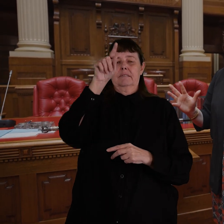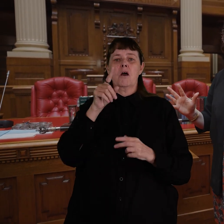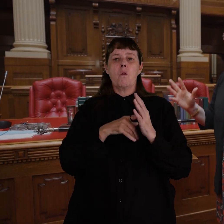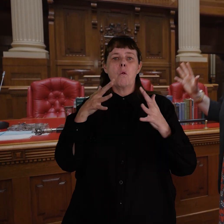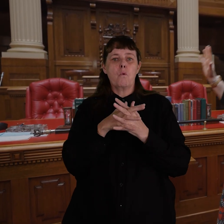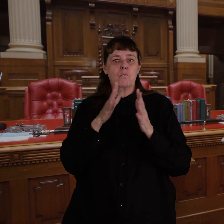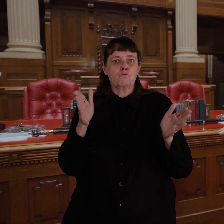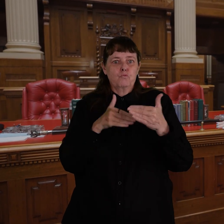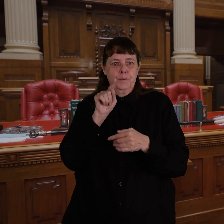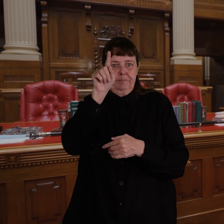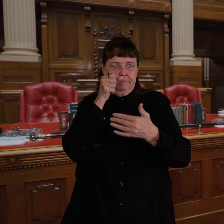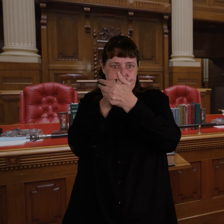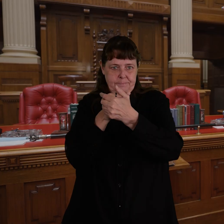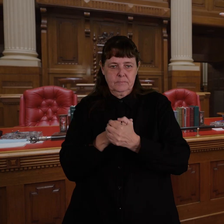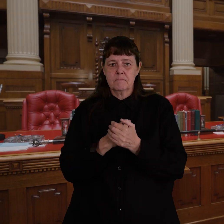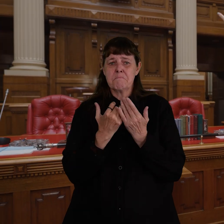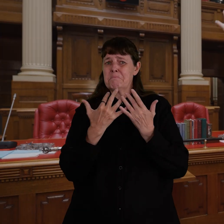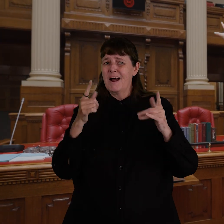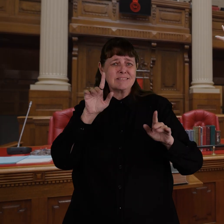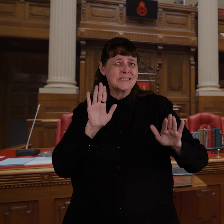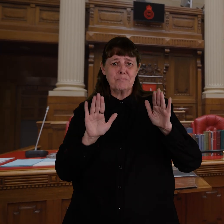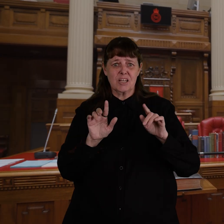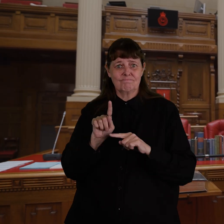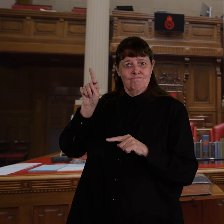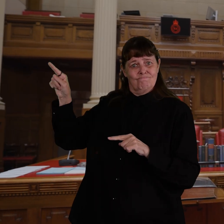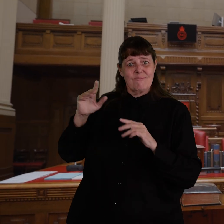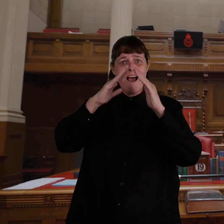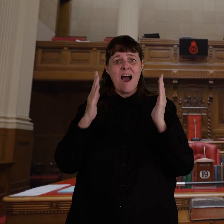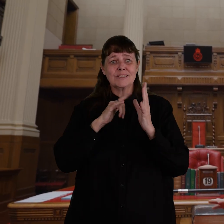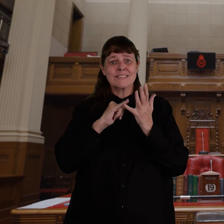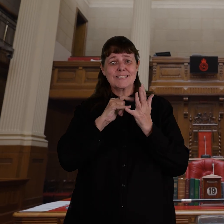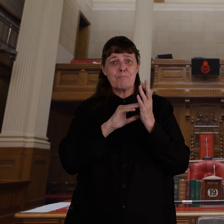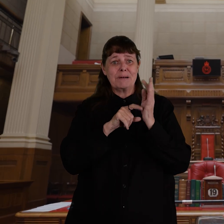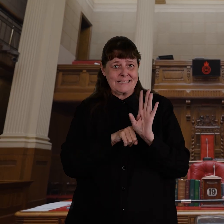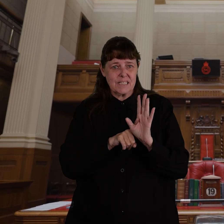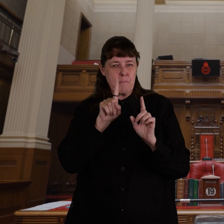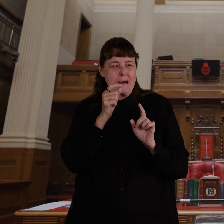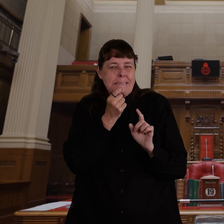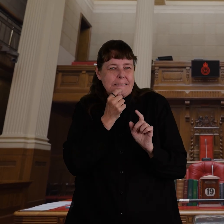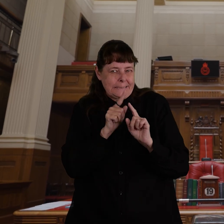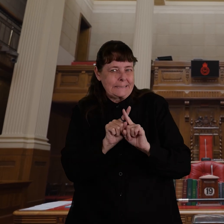terminology. In the centre up the top where the computers are, we once again have our Hansard